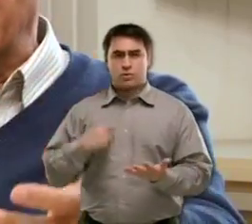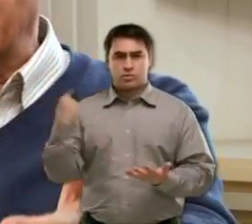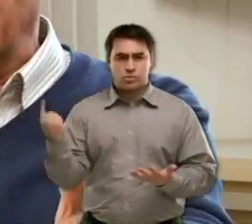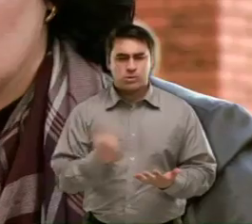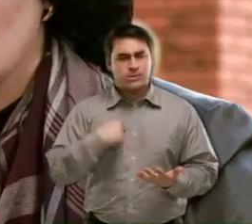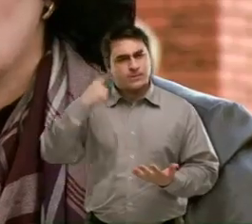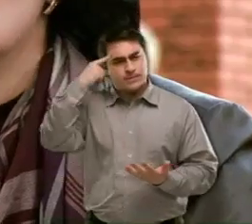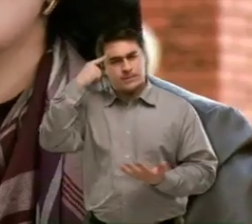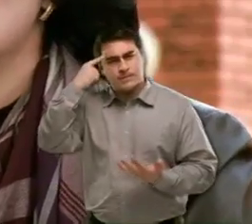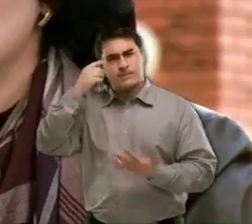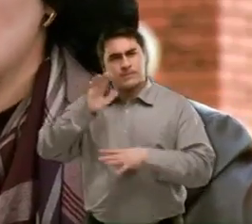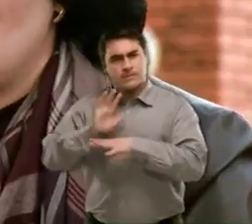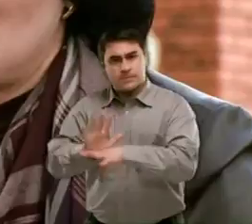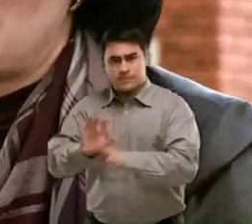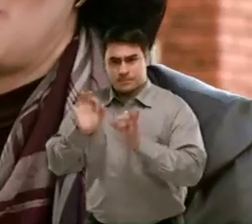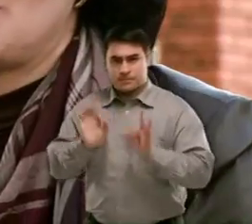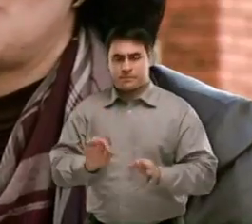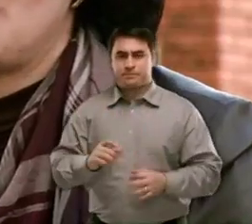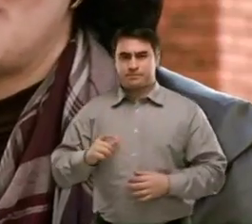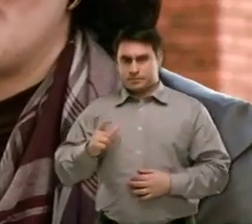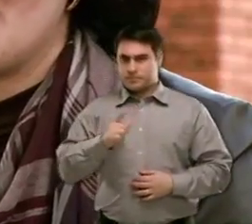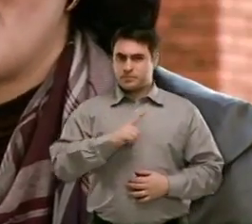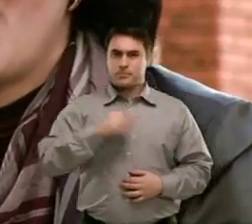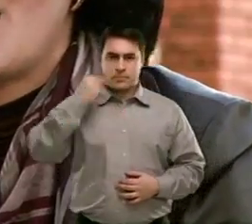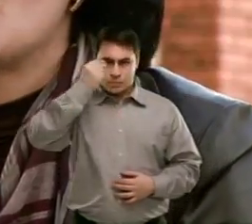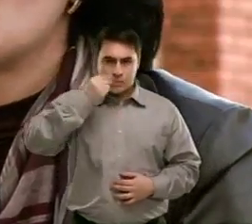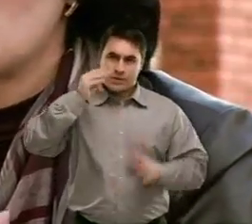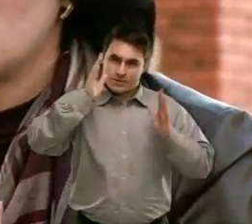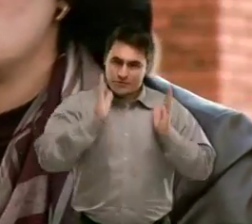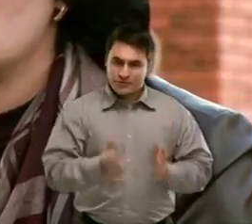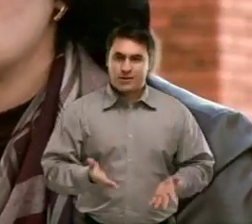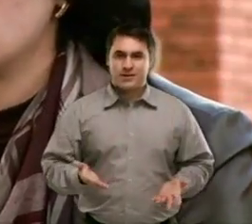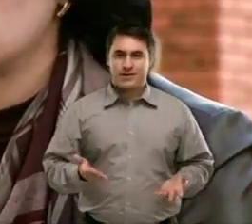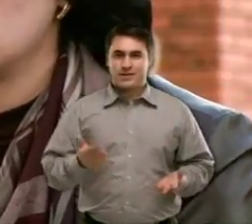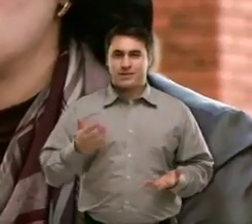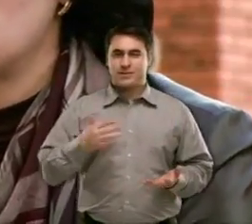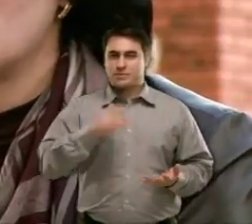We have our own experiences, we just need to reframe them.